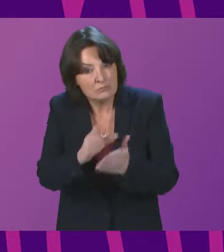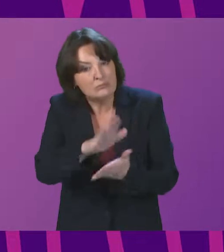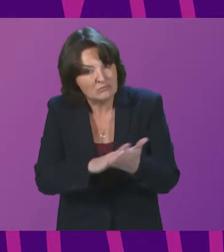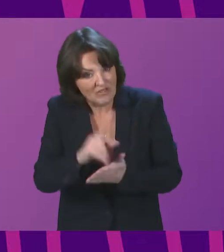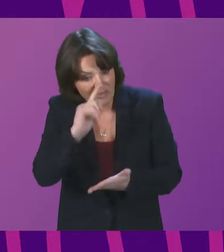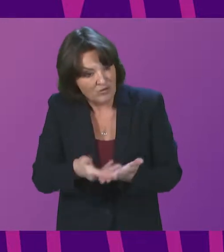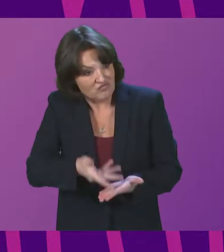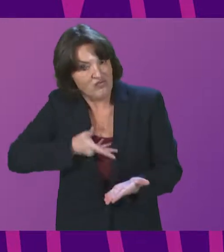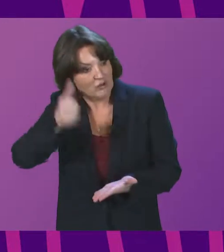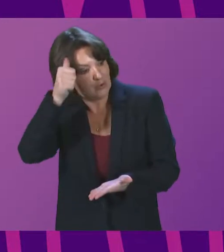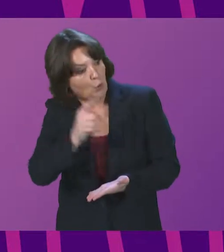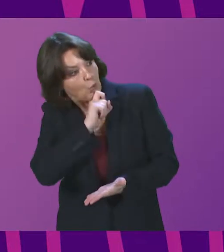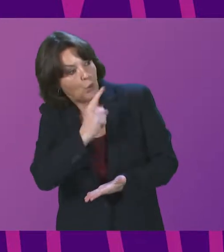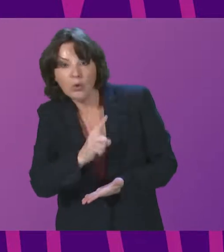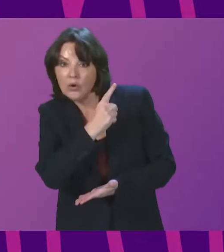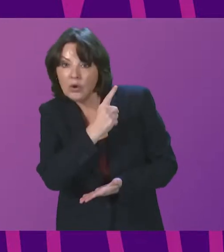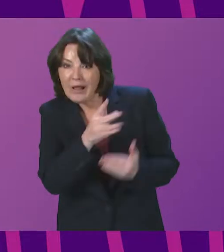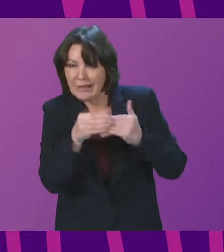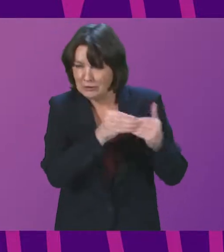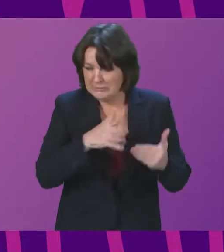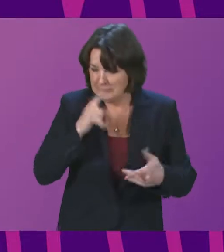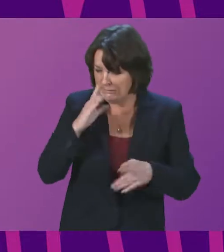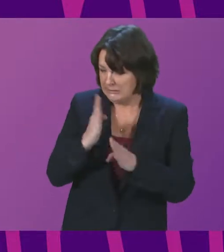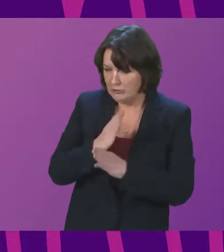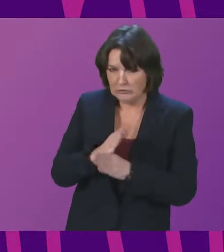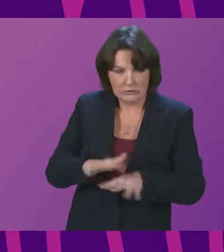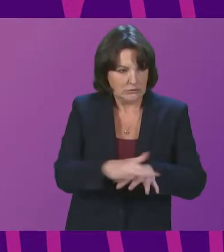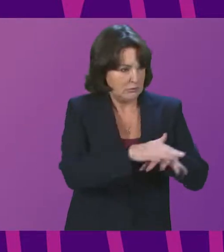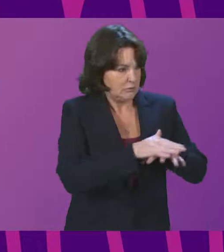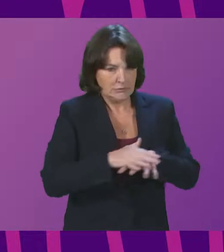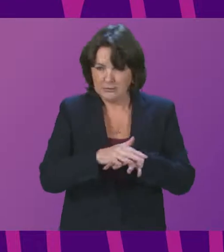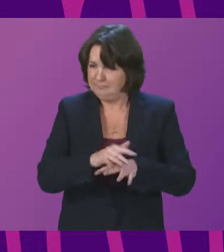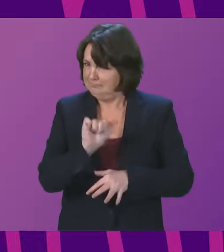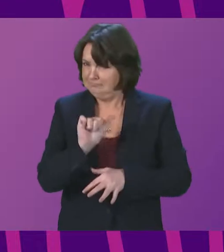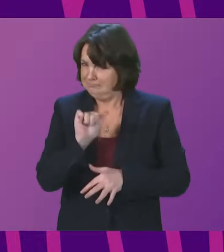The secrecy and shutting down of scrutiny are completely unacceptable.